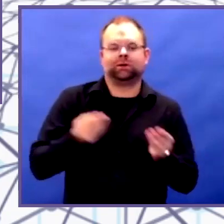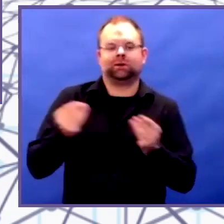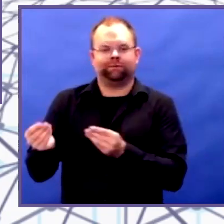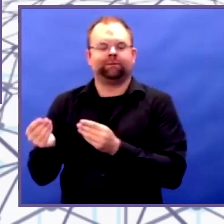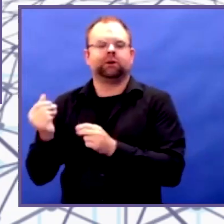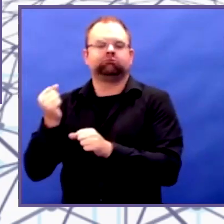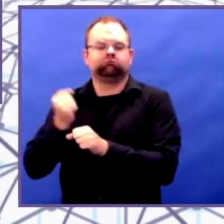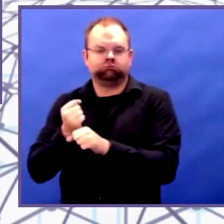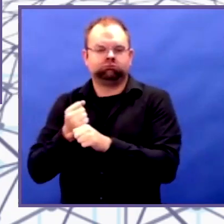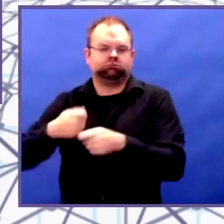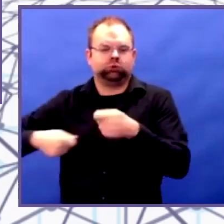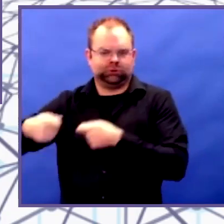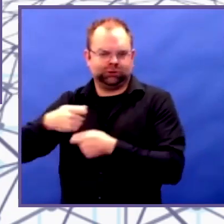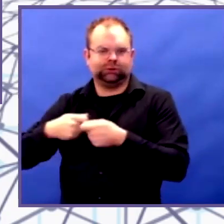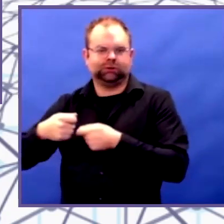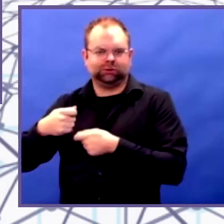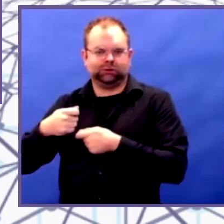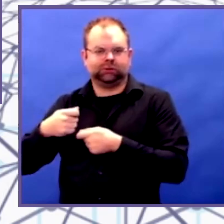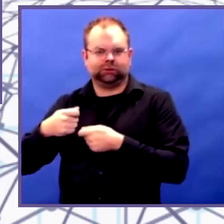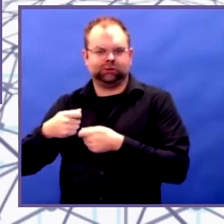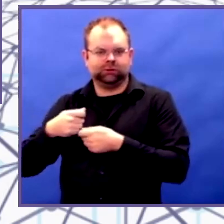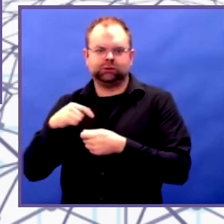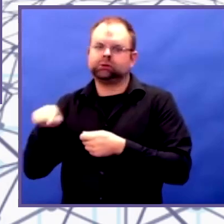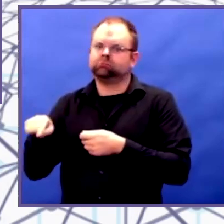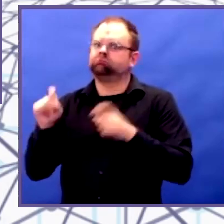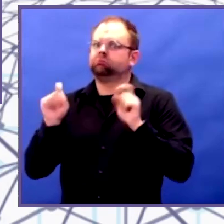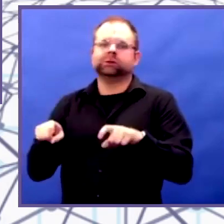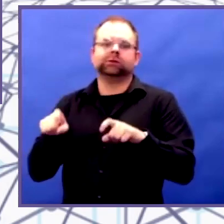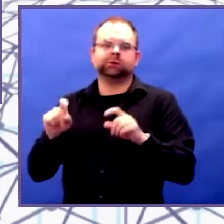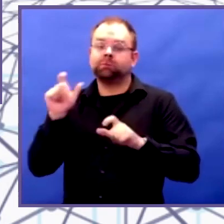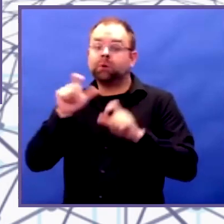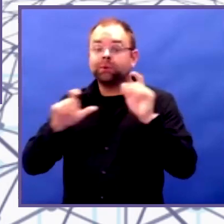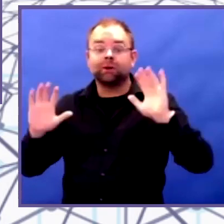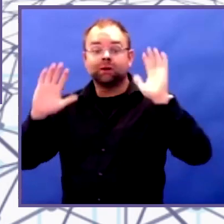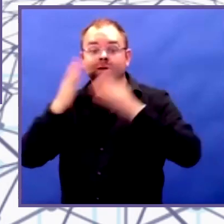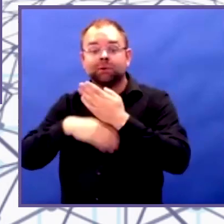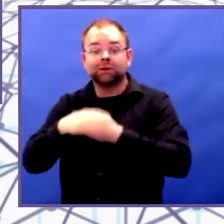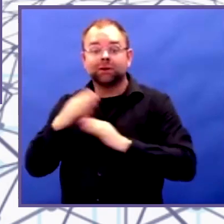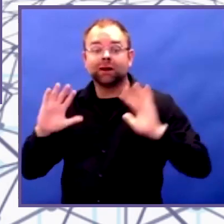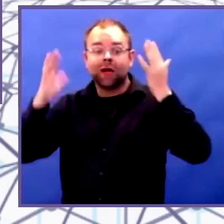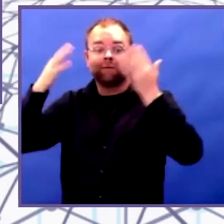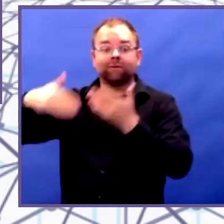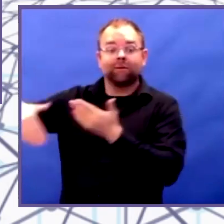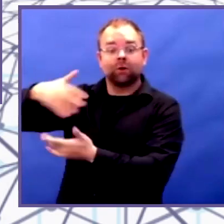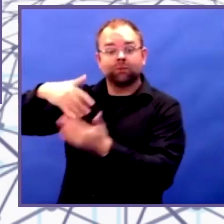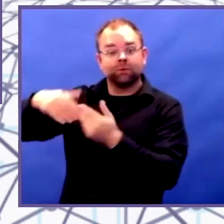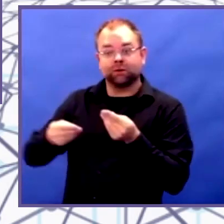After that, we also think, as a Ministry of Social Welfare, that it is necessary for us